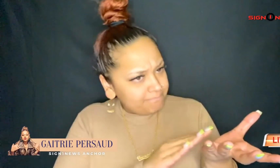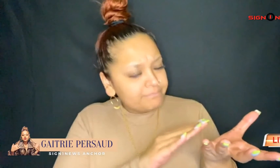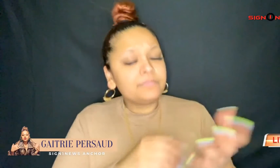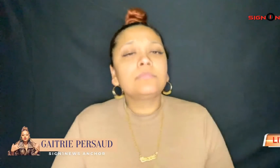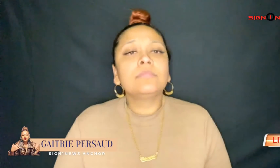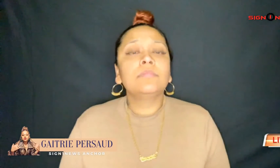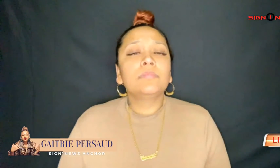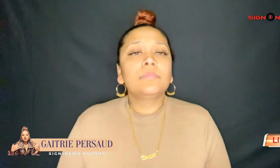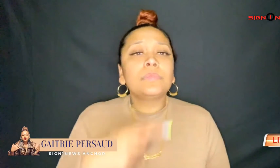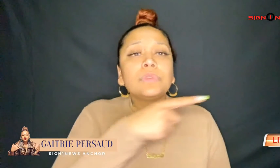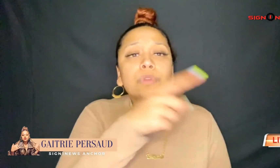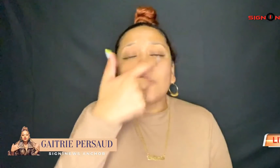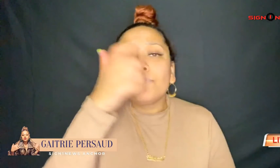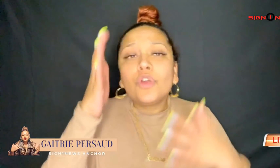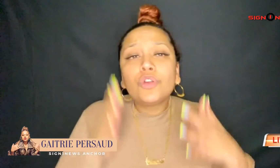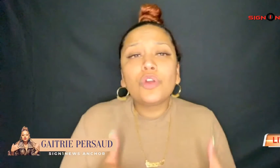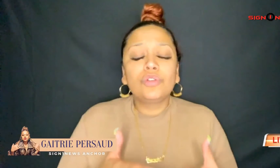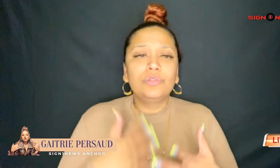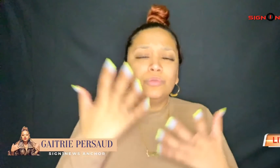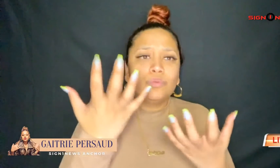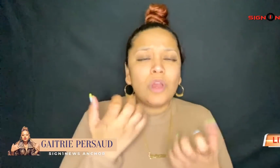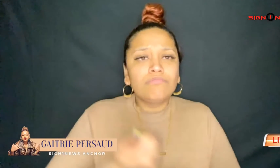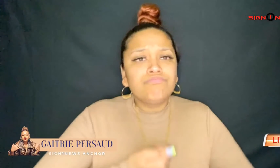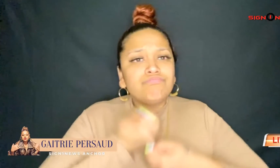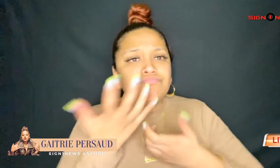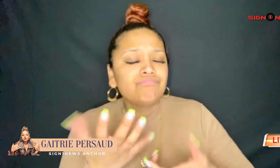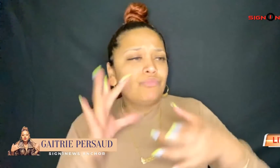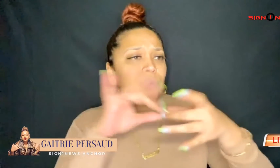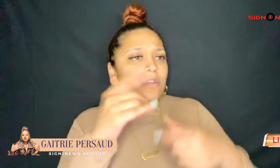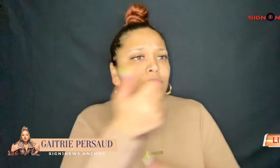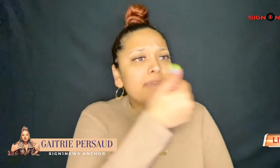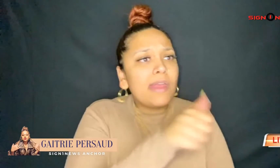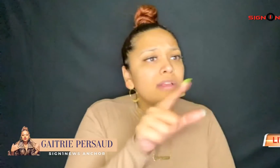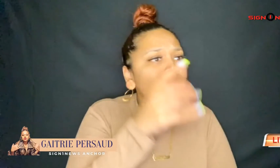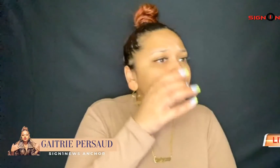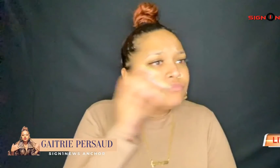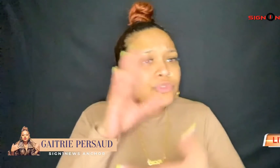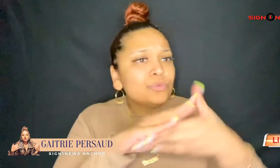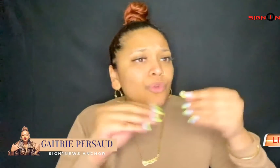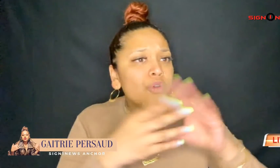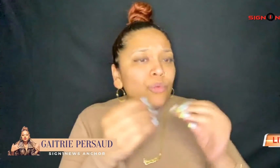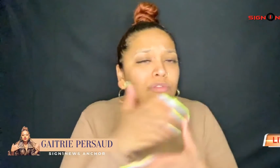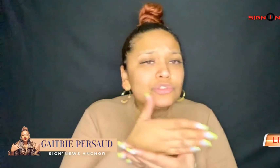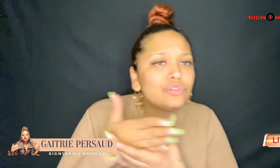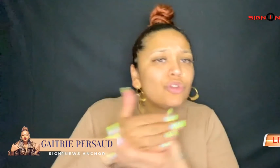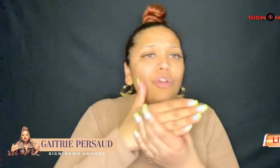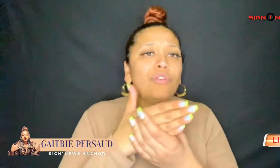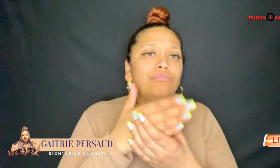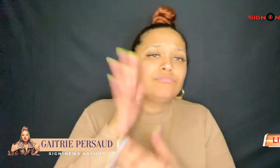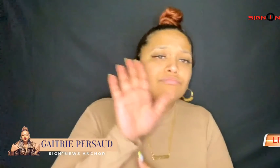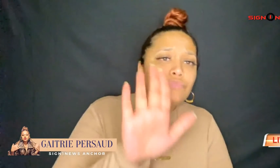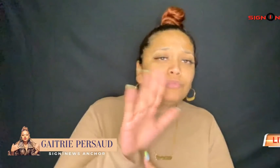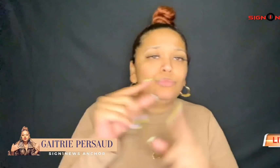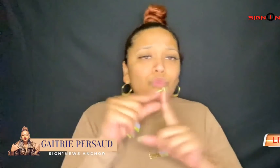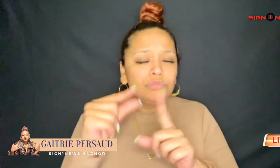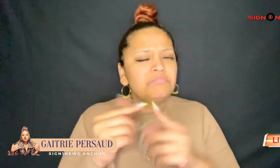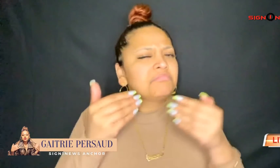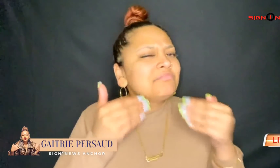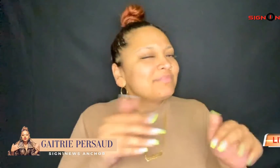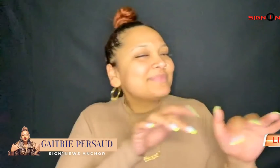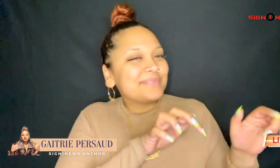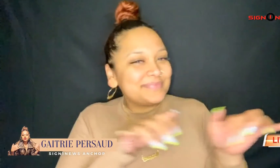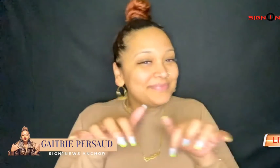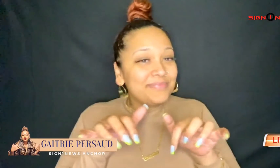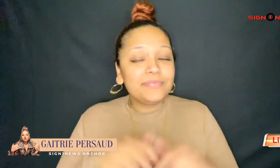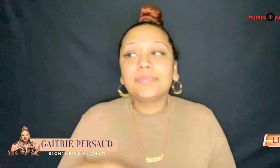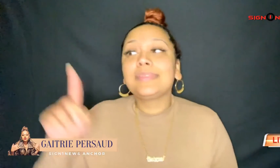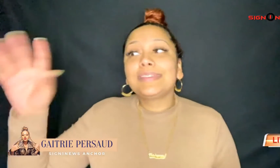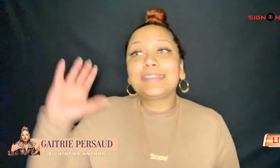stories making headlines today if you post an interesting comment during this update